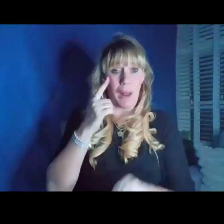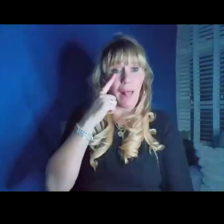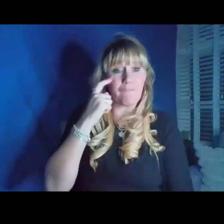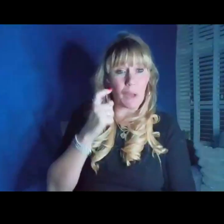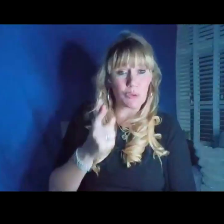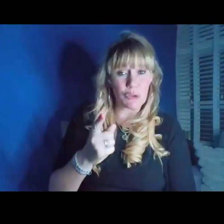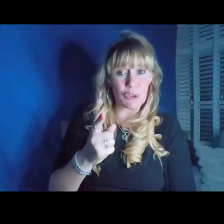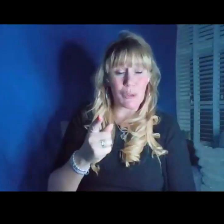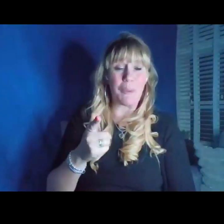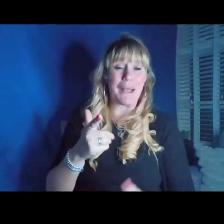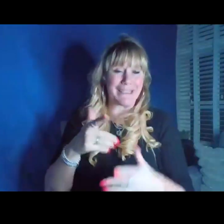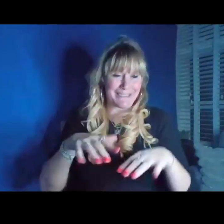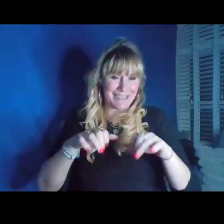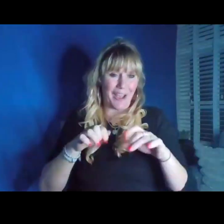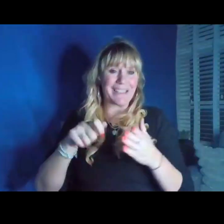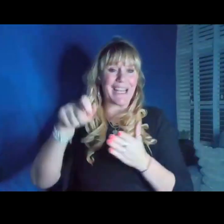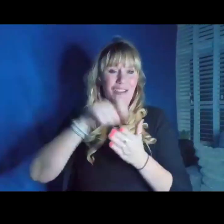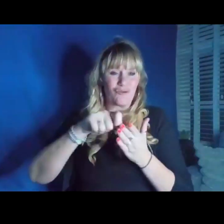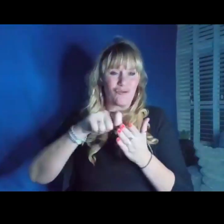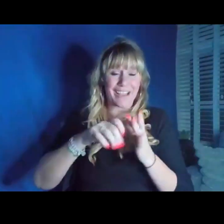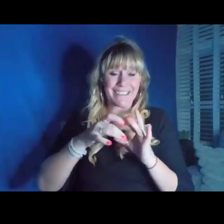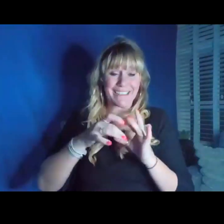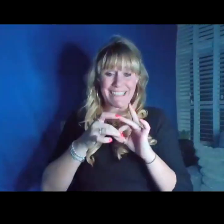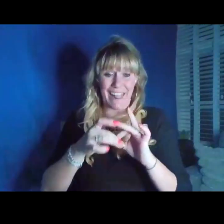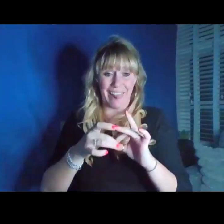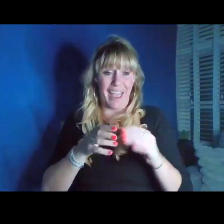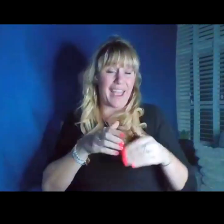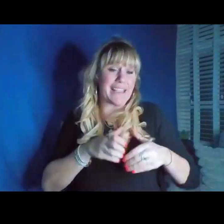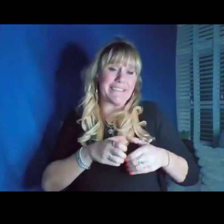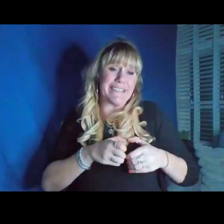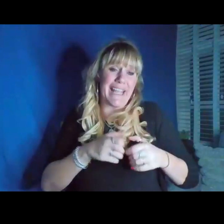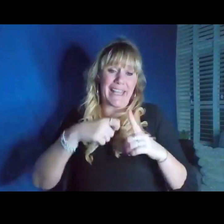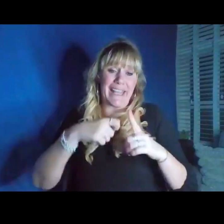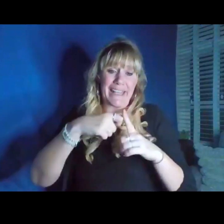Dear Kay, awed by your skills at make-up